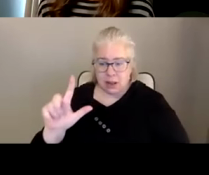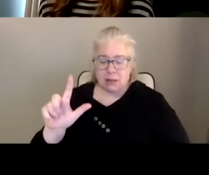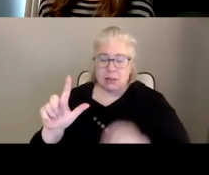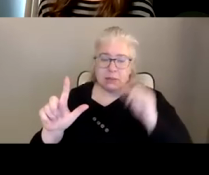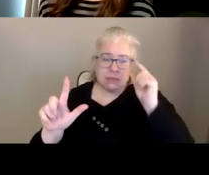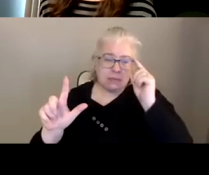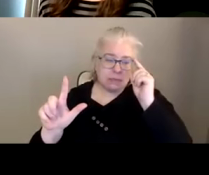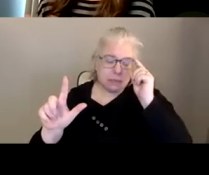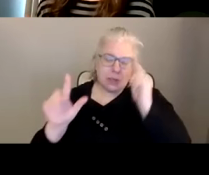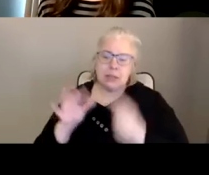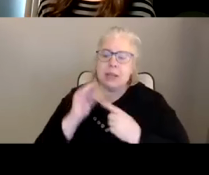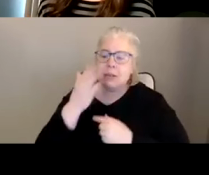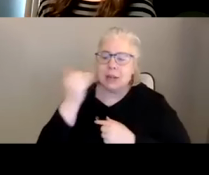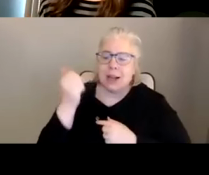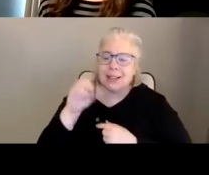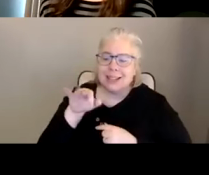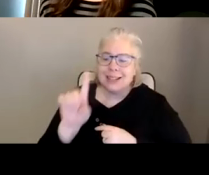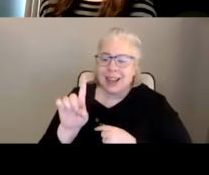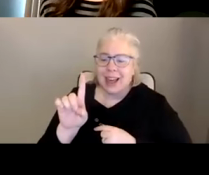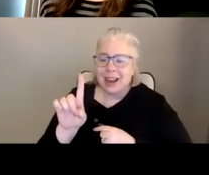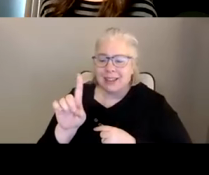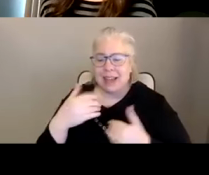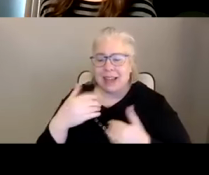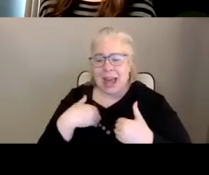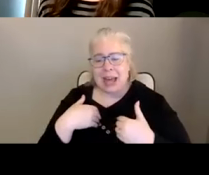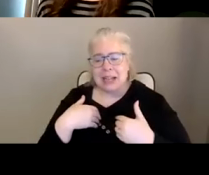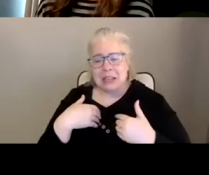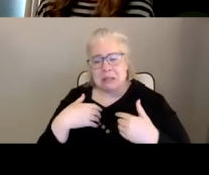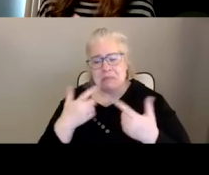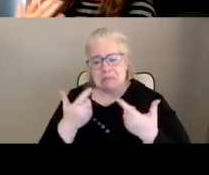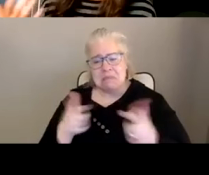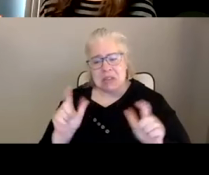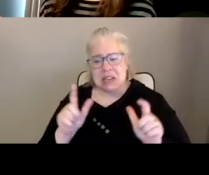especially because Indiana has a considerable deaf population.